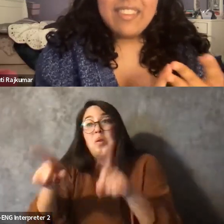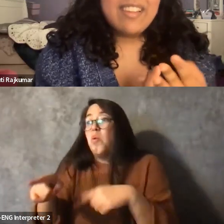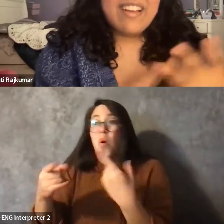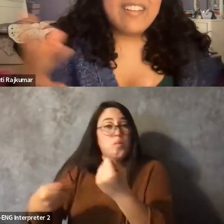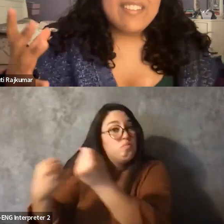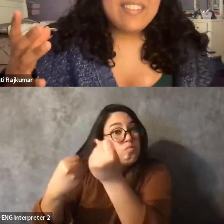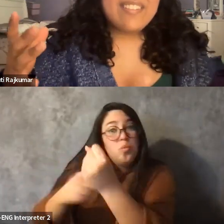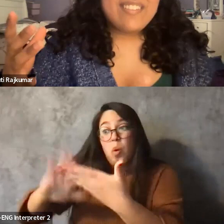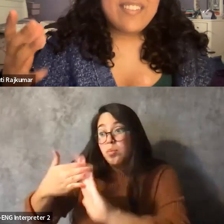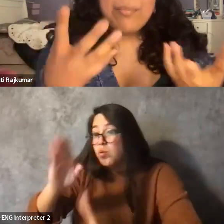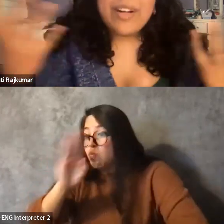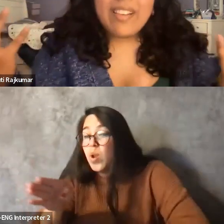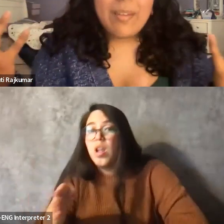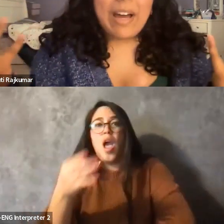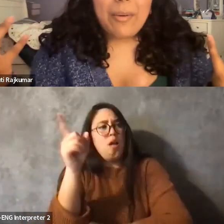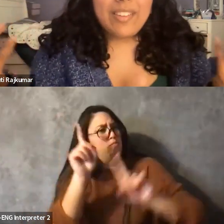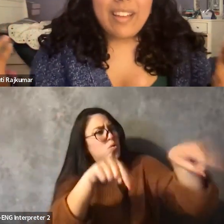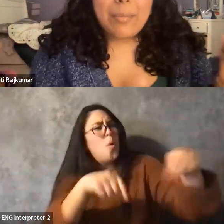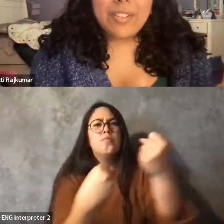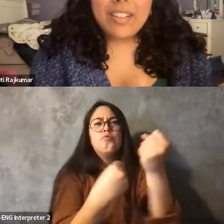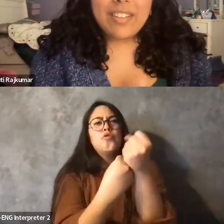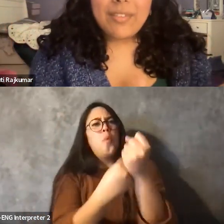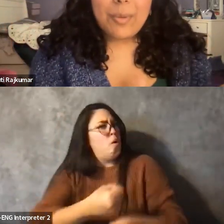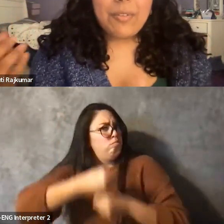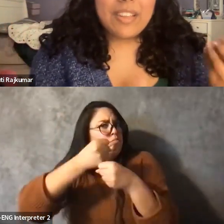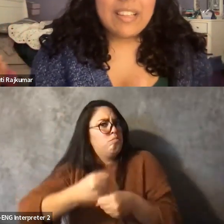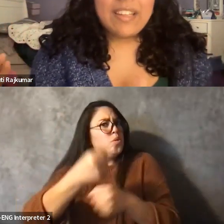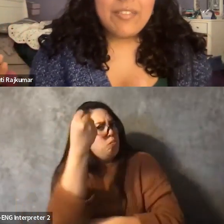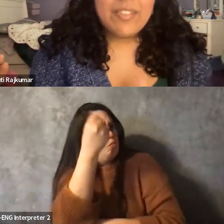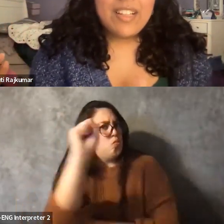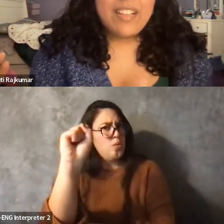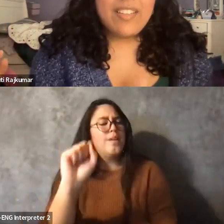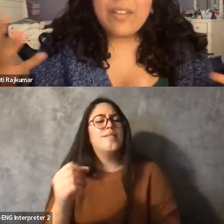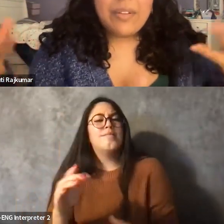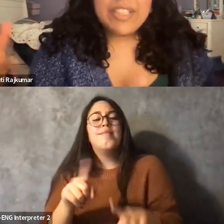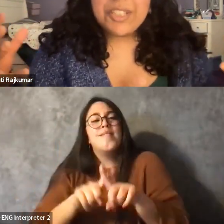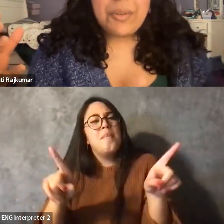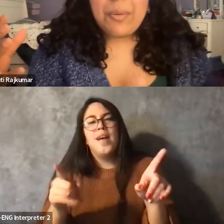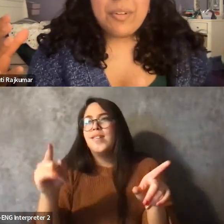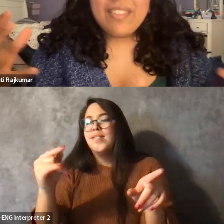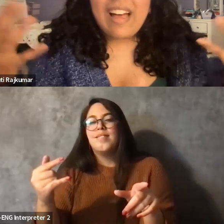And I think that separating them out is not productive. We don't really live single-issue lives,